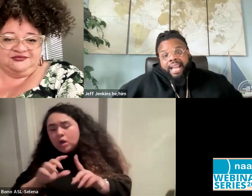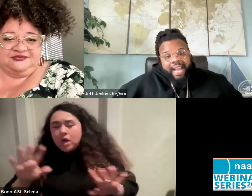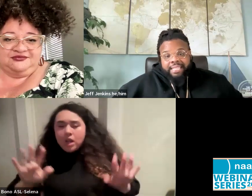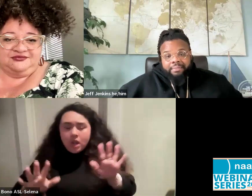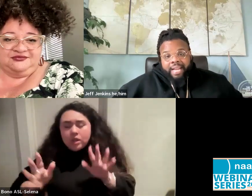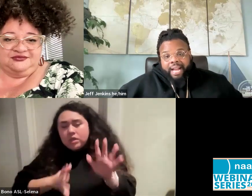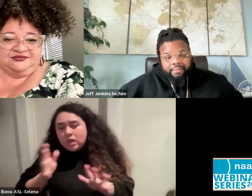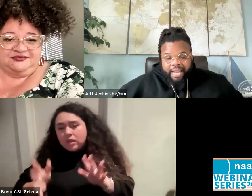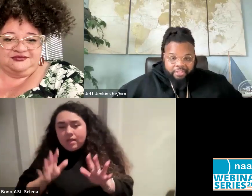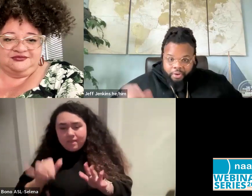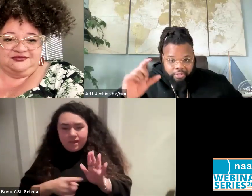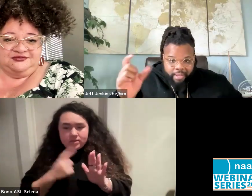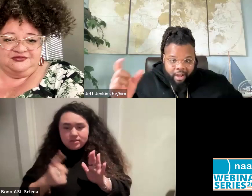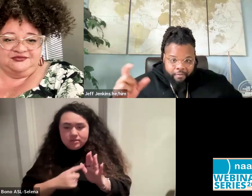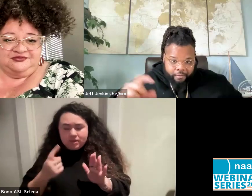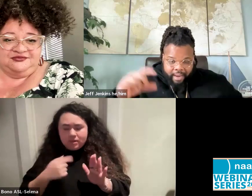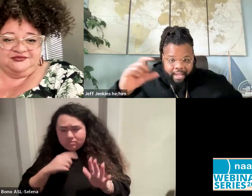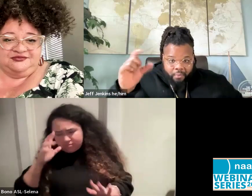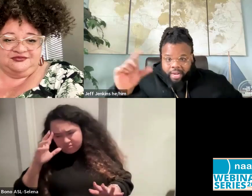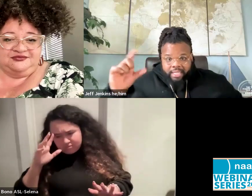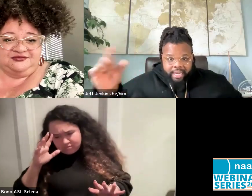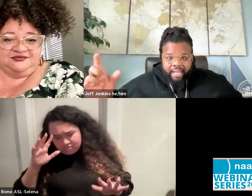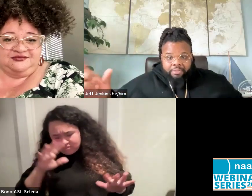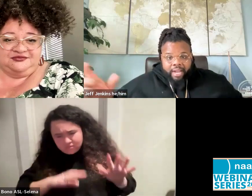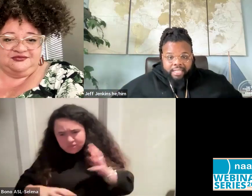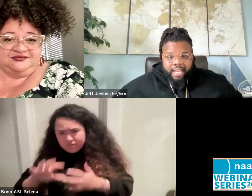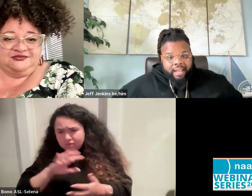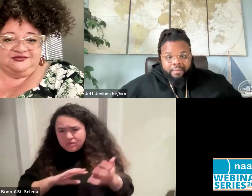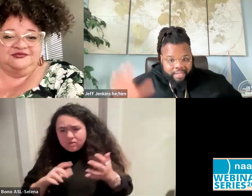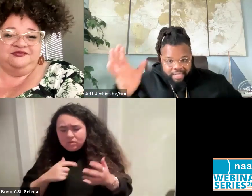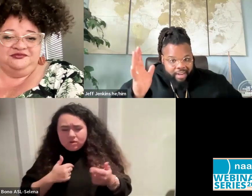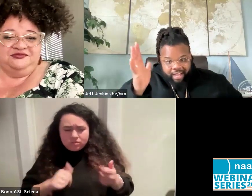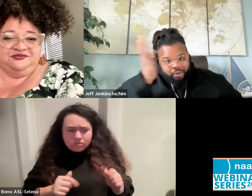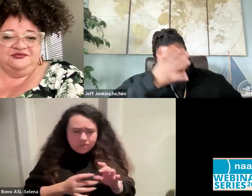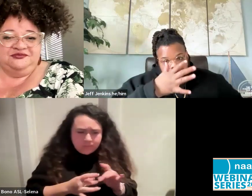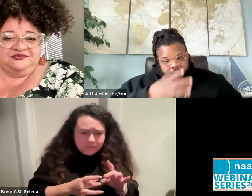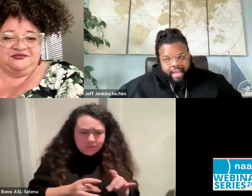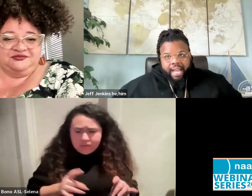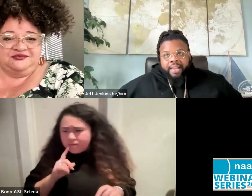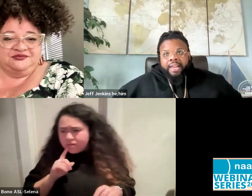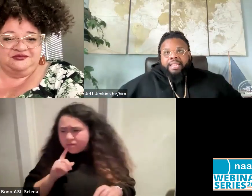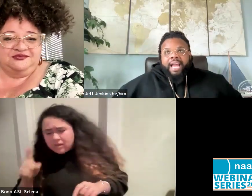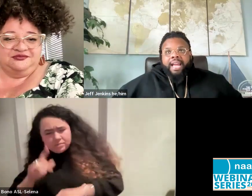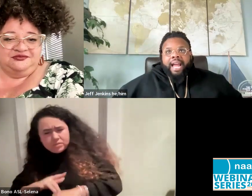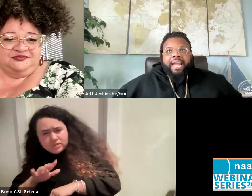And that sometimes like throws me also like what it is that I am trying to say because they're so caught up or that that like it.